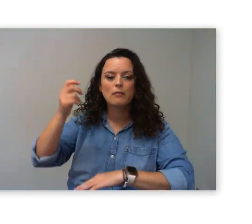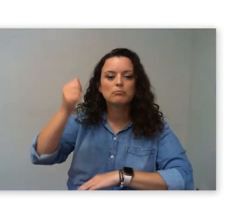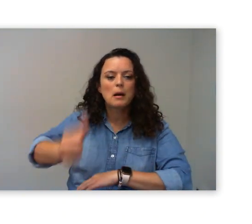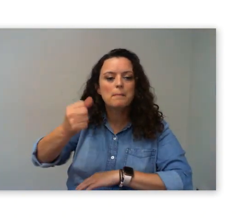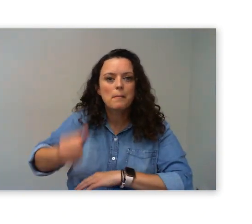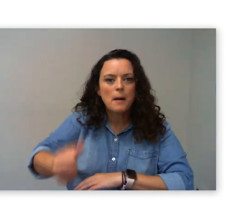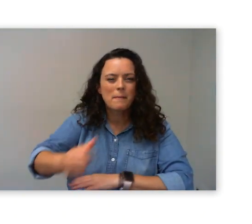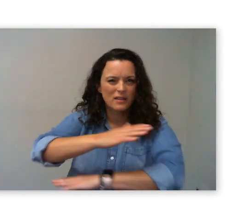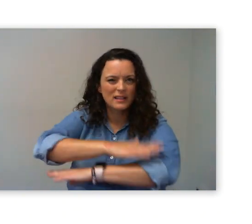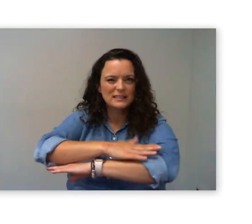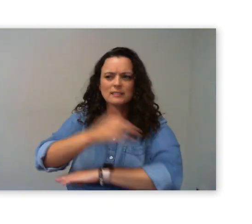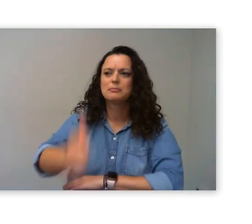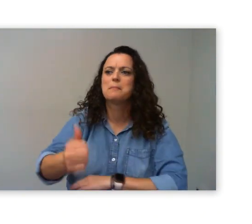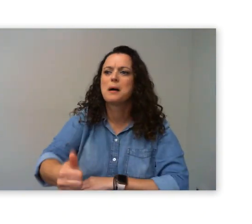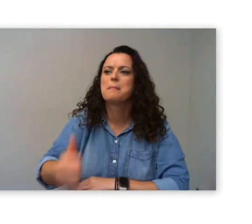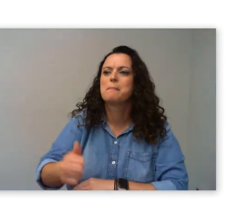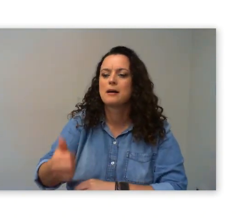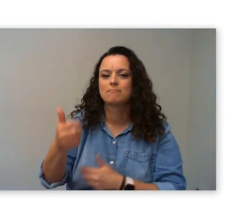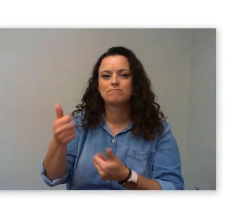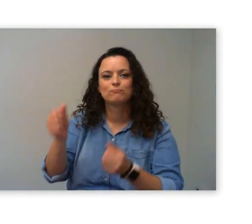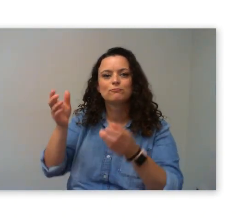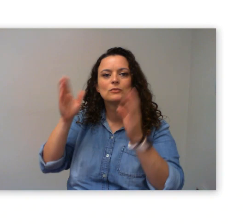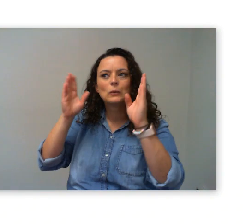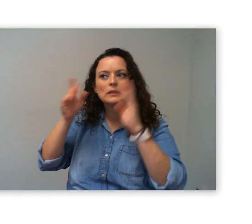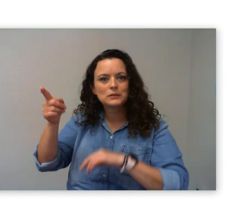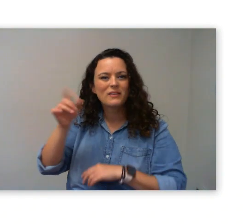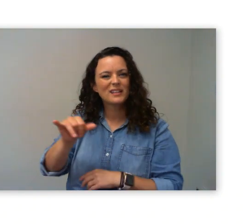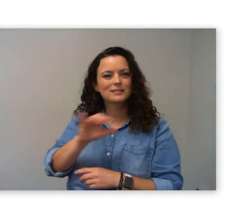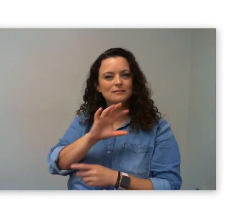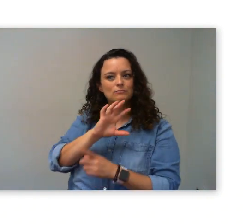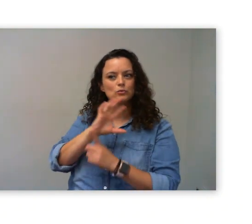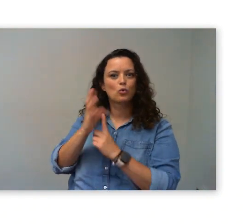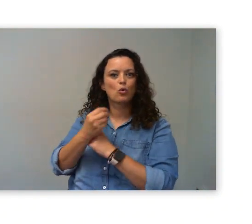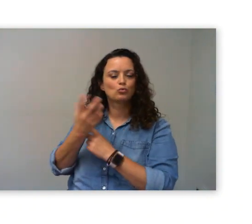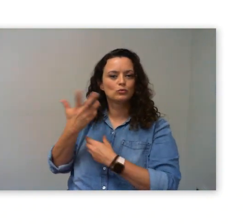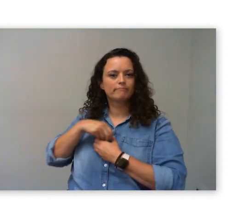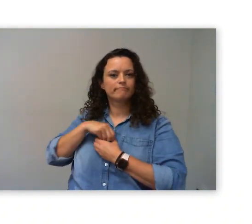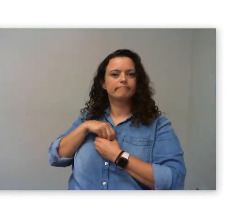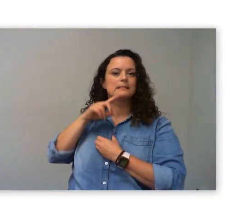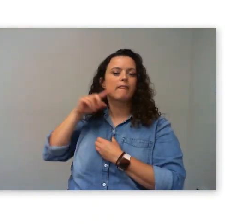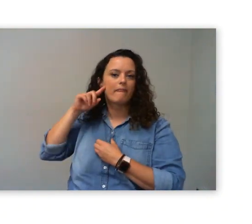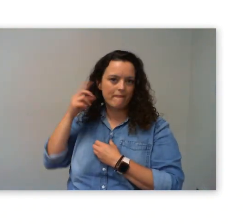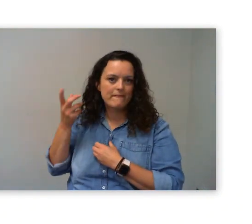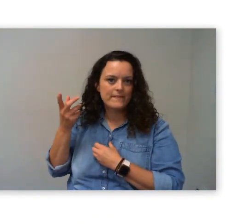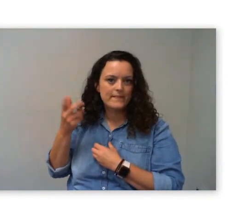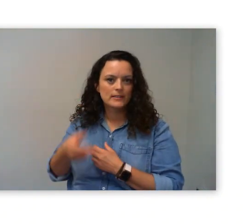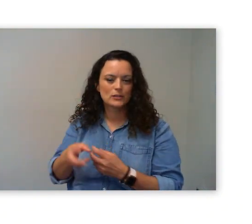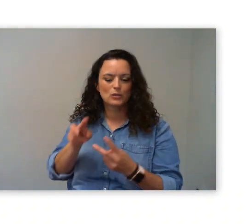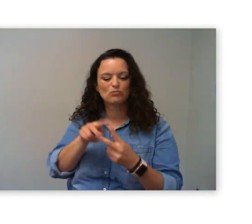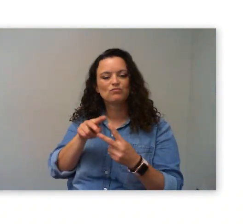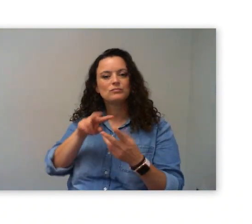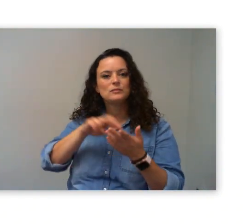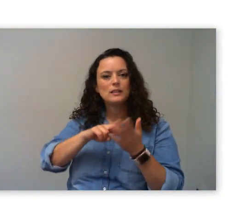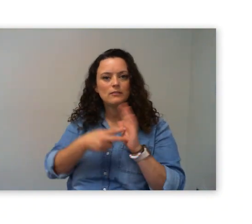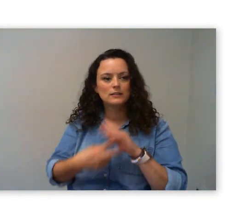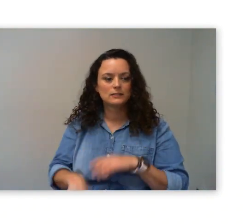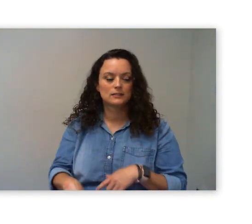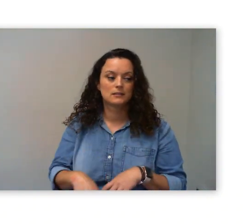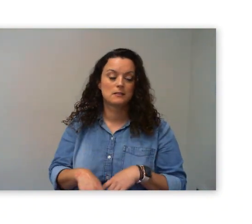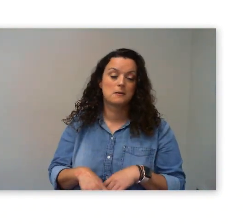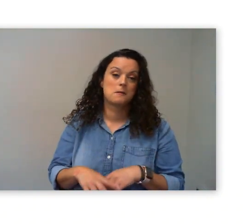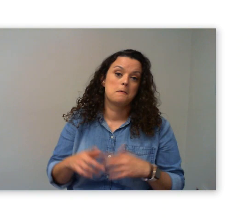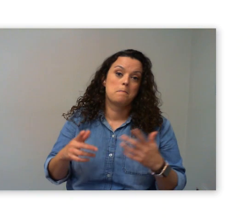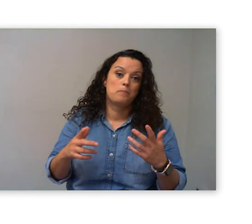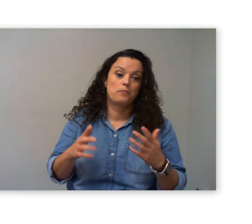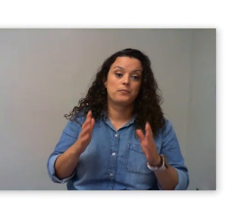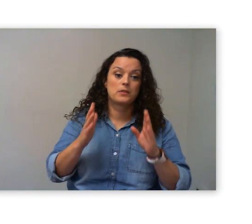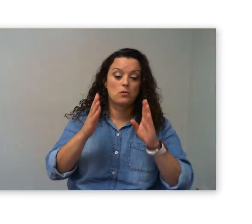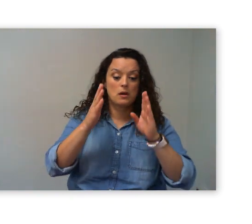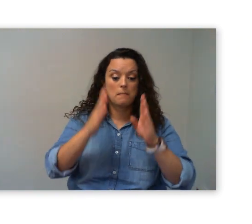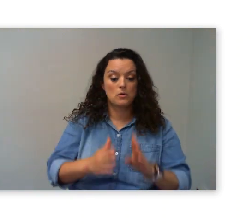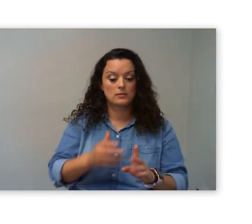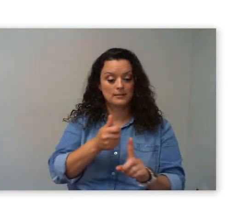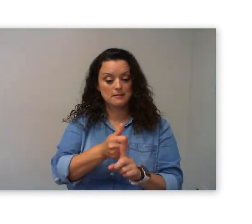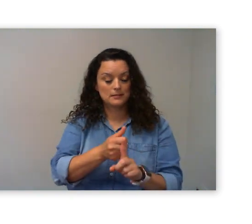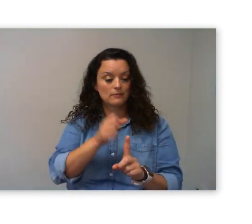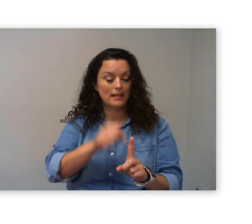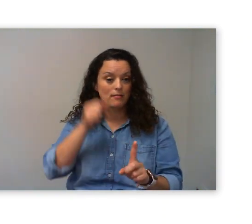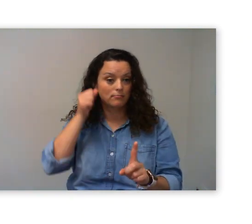culturally deaf things and so um those are the the two definitions so one person can be deaf